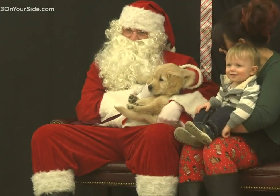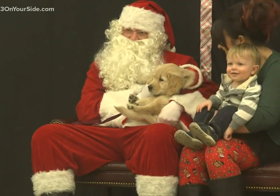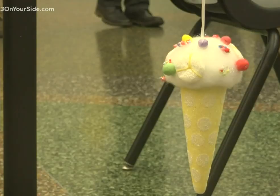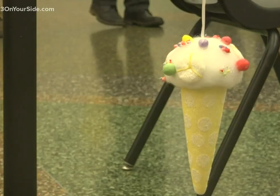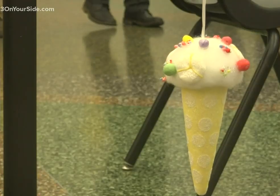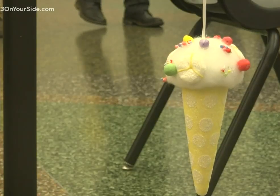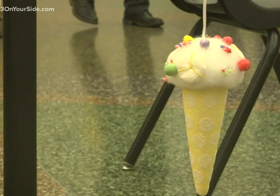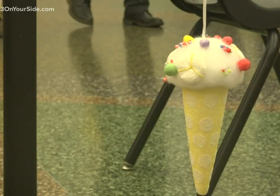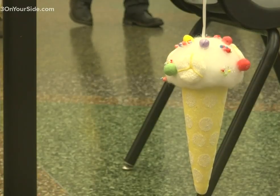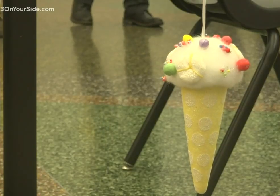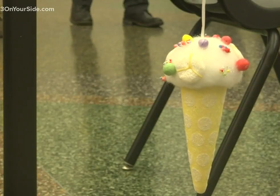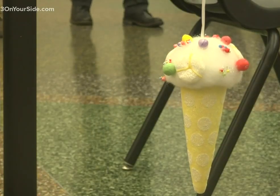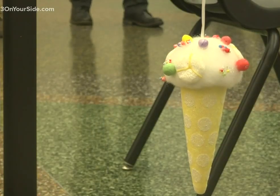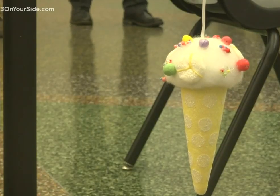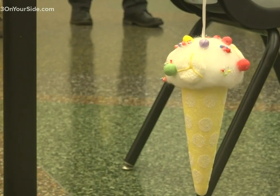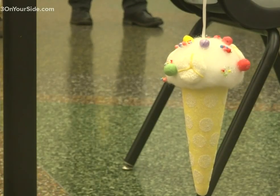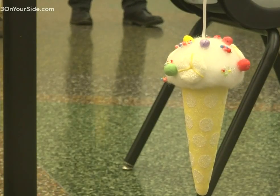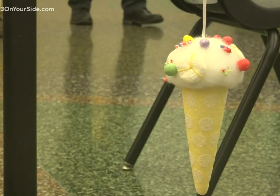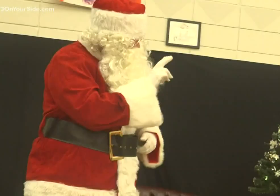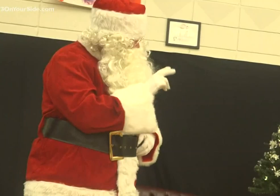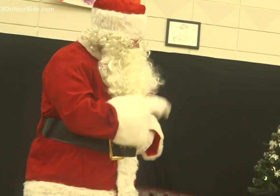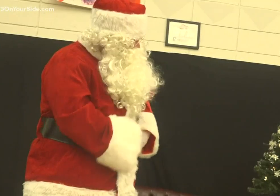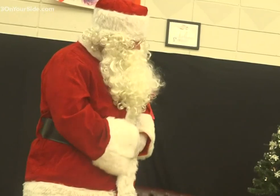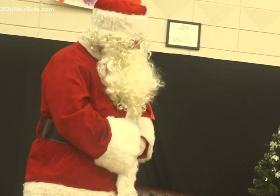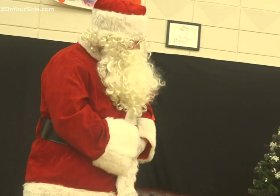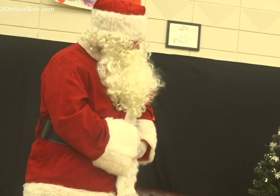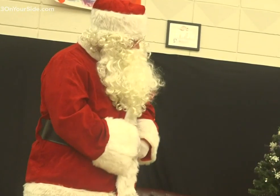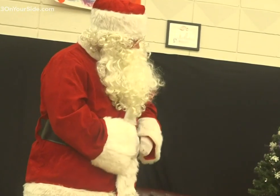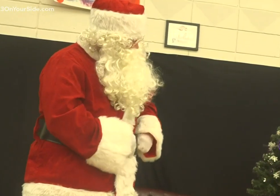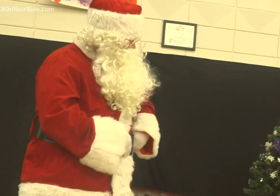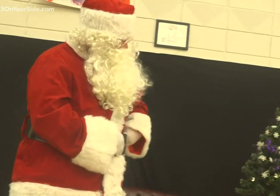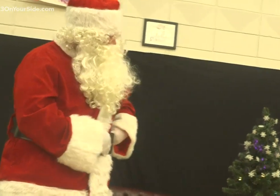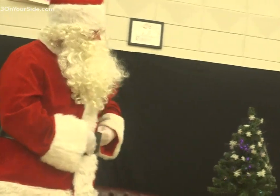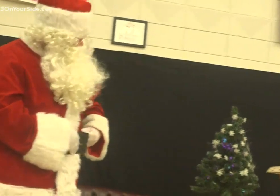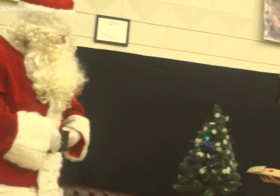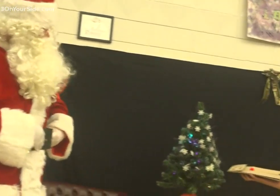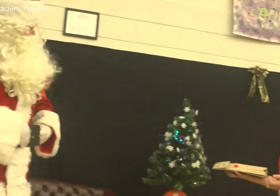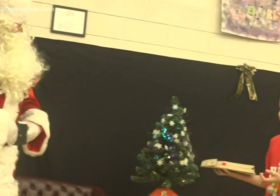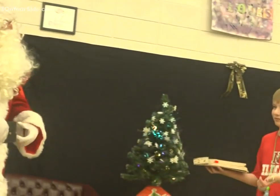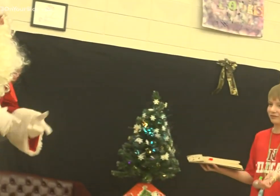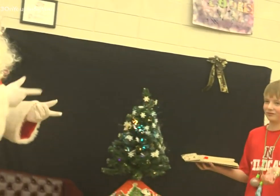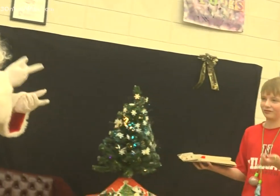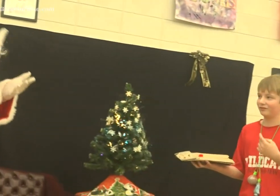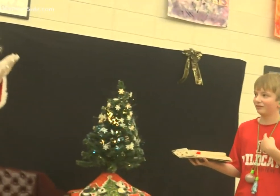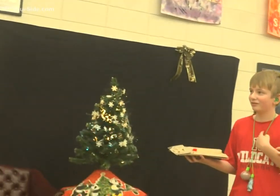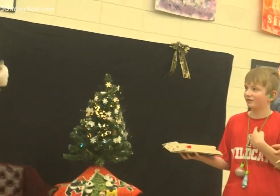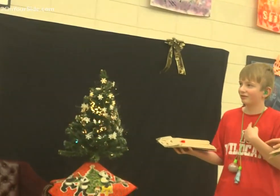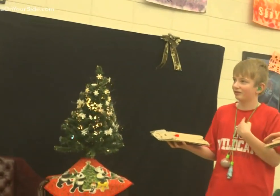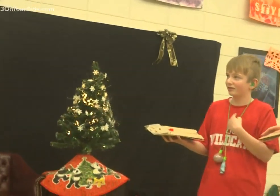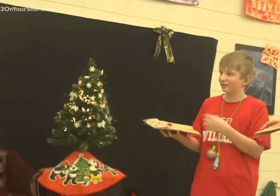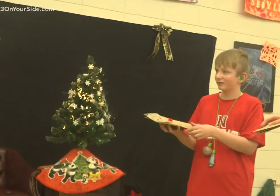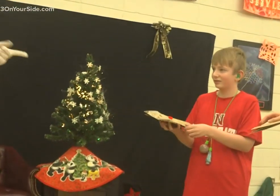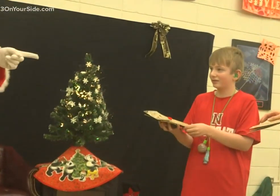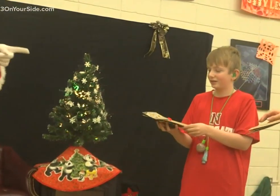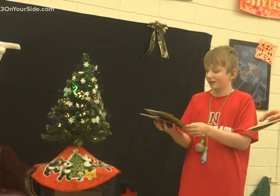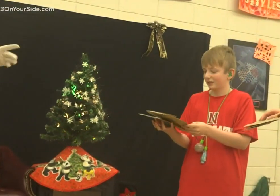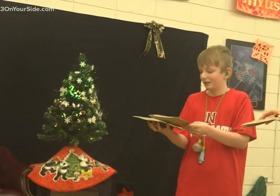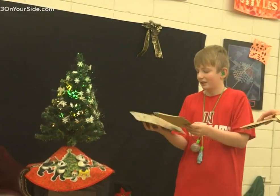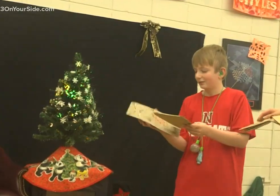WITH THE KIDS. I'D LIKE TO MAKE THE KIDS HAPPY. YOUR KIDS GOT WITH THE KIDS. I'D LIKE TO MAKE THE KIDS HAPPY. YOUR KIDS GOT TO WITH THE KIDS. I'D LIKE TO MAKE THE KIDS HAPPY. YOUR KIDS GOT TO DISCUSS WITH THE KIDS. I'D LIKE TO MAKE THE KIDS HAPPY. YOUR KIDS GOT TO DISCUSS PRESENCE WITH THE KIDS. I'D LIKE TO MAKE THE KIDS HAPPY. YOUR KIDS GOT TO DISCUSS PRESENCE 4@MAKE WITH THE KIDS. I'D LIKE TO MAKE THE KIDS HAPPY. YOUR KIDS GOT TO DISCUSS PRESENCE 4@MAKE SOME THE KIDS HAPPY. YOUR KIDS GOT TO DISCUSS PRESENCE 4@MAKE SOME THE KIDS HAPPY. YOUR KIDS GOT TO DISCUSS PRESENCE 4@MAKE SOME CRAFTS THE KIDS HAPPY. YOUR KIDS GOT TO DISCUSS PRESENCE 4@MAKE SOME CRAFTS AND THE KIDS HAPPY. YOUR KIDS GOT TO DISCUSS PRESENCE 4@MAKE SOME CRAFTS AND OF THE KIDS HAPPY. YOUR KIDS GOT TO DISCUSS PRESENCE 4@MAKE SOME CRAFTS AND OF COURSE THE KIDS HAPPY. YOUR KIDS GOT TO DISCUSS PRESENCE 4@MAKE SOME CRAFTS AND OF COURSE TAKE THE KIDS HAPPY. YOUR KIDS GOT TO DISCUSS PRESENCE 4@MAKE SOME CRAFTS AND OF COURSE TAKE SOME TO DISCUSS PRESENCE 4@MAKE SOME CRAFTS AND OF COURSE TAKE SOME TO DISCUSS PRESENCE 4@MAKE SOME CRAFTS AND OF COURSE TAKE SOME PICTURES TO DISCUSS PRESENCE 4@MAKE SOME CRAFTS AND OF COURSE TAKE SOME PICTURES WITH TO DISCUSS PRESENCE 4@MAKE SOME CRAFTS AND OF COURSE TAKE SOME PICTURES WITH SANTA TO DISCUSS PRESENCE 4@MAKE SOME CRAFTS AND OF COURSE TAKE SOME PICTURES WITH SANTA AND CRAFTS AND OF COURSE TAKE SOME PICTURES WITH SANTA AND CRAFTS AND OF COURSE TAKE SOME PICTURES WITH SANTA AND FRIENDS. CRAFTS AND OF COURSE TAKE SOME PICTURES WITH SANTA AND FRIENDS. 4@THE CRAFTS AND OF COURSE TAKE SOME PICTURES WITH SANTA AND FRIENDS. 4@THE DEAF CRAFTS AND OF COURSE TAKE SOME PICTURES WITH SANTA AND FRIENDS. 4@THE DEAF AND CRAFTS AND OF COURSE TAKE SOME PICTURES WITH SANTA AND FRIENDS. 4@THE DEAF AND HARD CRAFTS AND OF COURSE TAKE SOME PICTURES WITH SANTA AND FRIENDS. 4@THE DEAF AND HARD OF PICTURES WITH SANTA AND FRIENDS. 4@THE DEAF AND HARD OF PICTURES WITH SANTA AND FRIENDS. 4@THE DEAF AND HARD OF HEARING